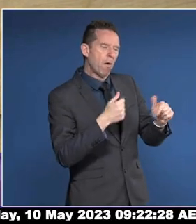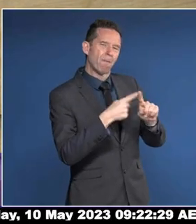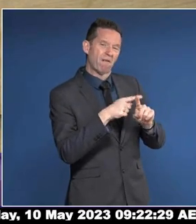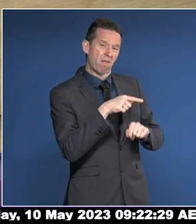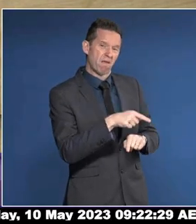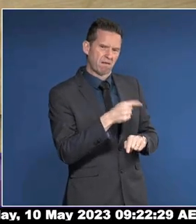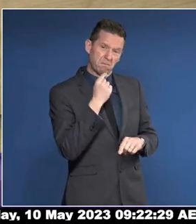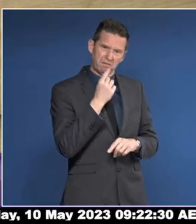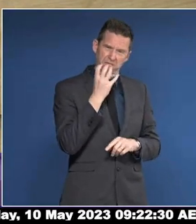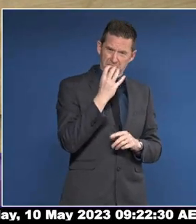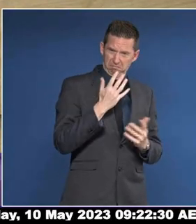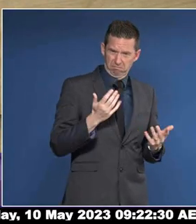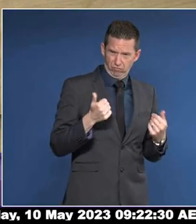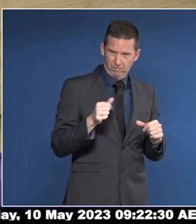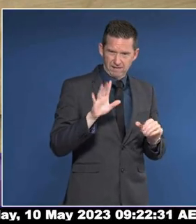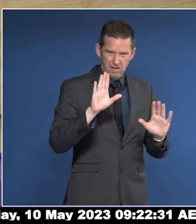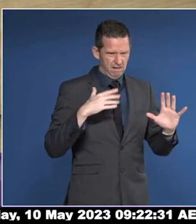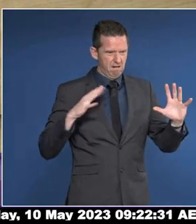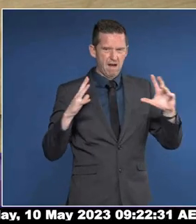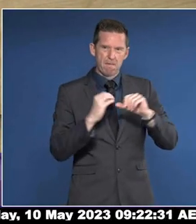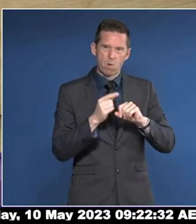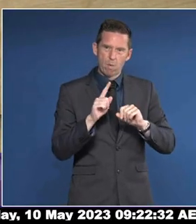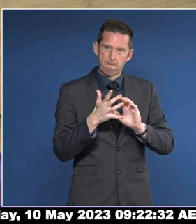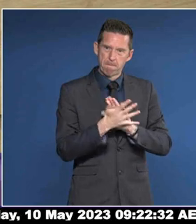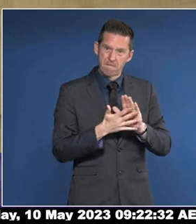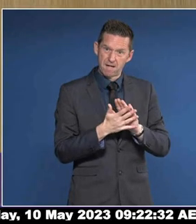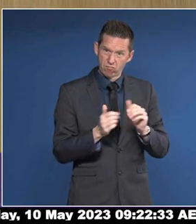I'm really summarising. Yes. MS EASTMAN: So bear with me if you think any part of that summary is not